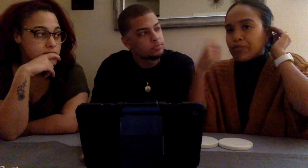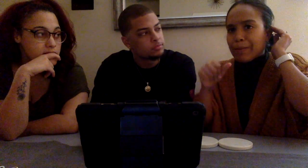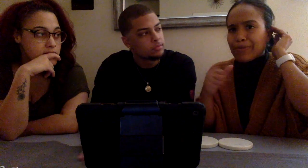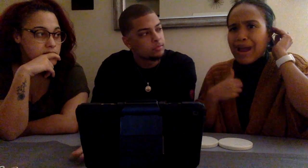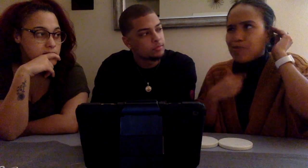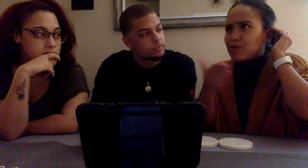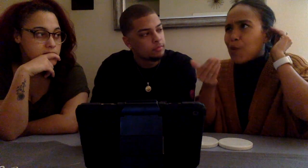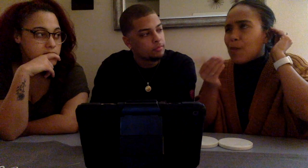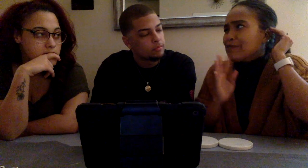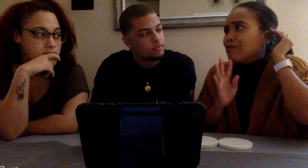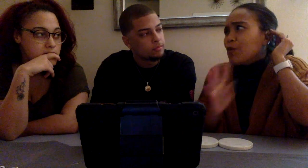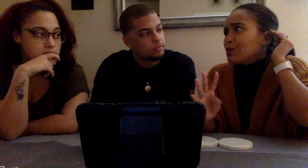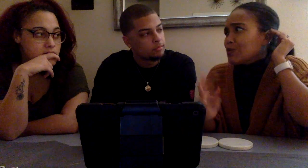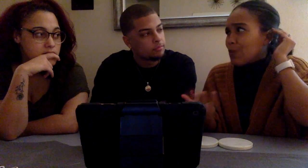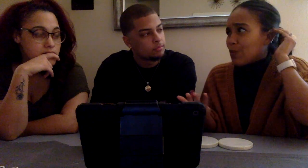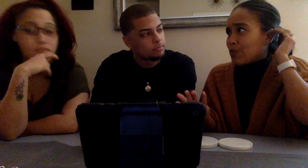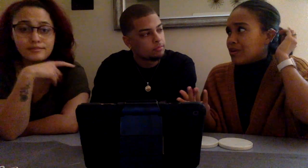I honestly don't remember because I was almost 4 years old at that time.